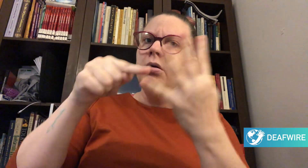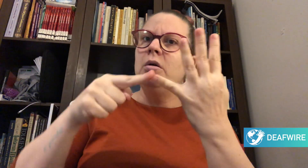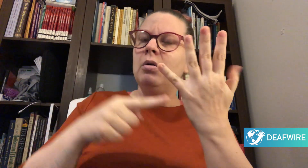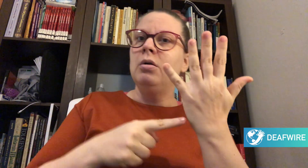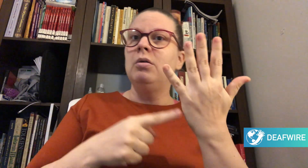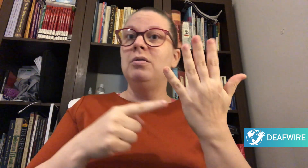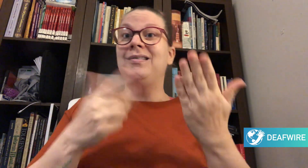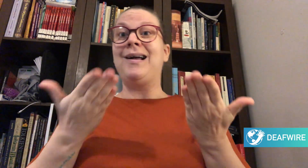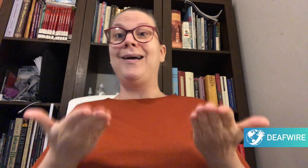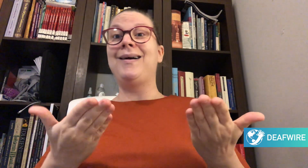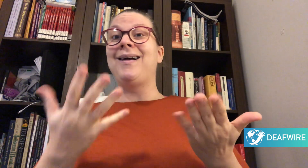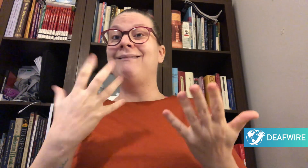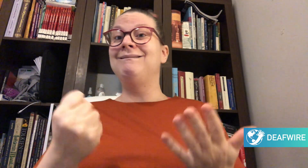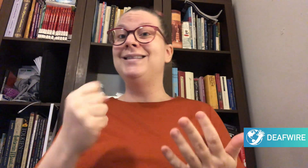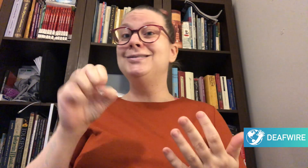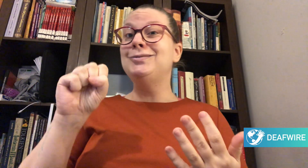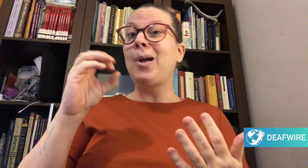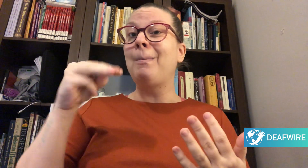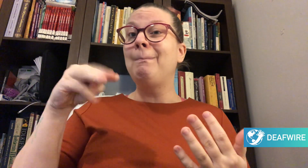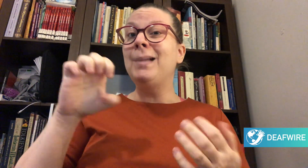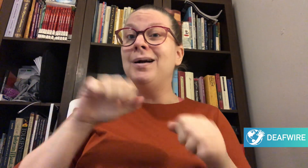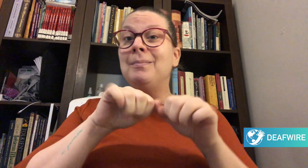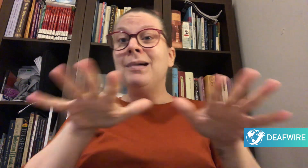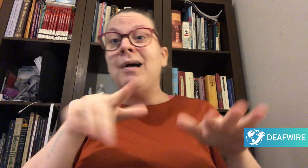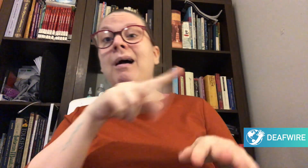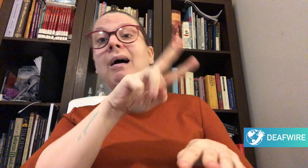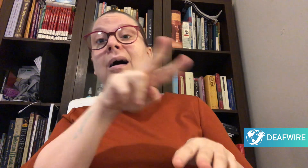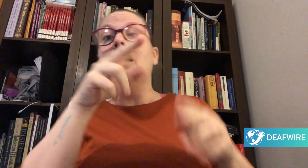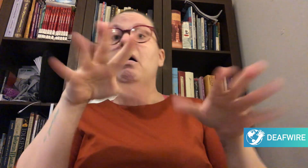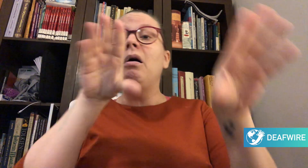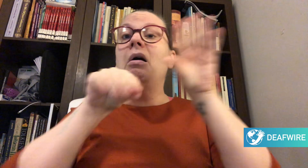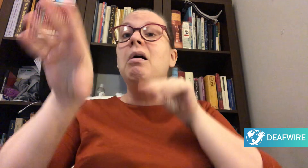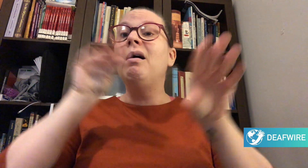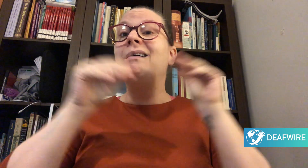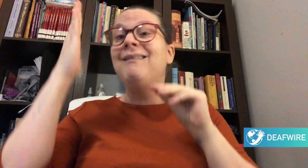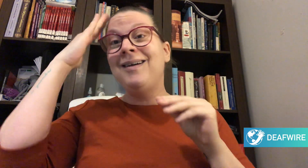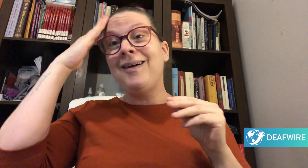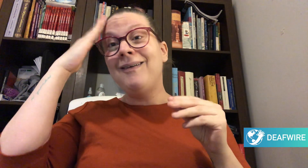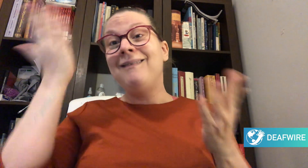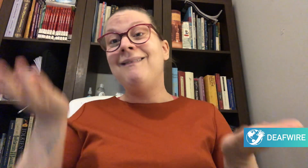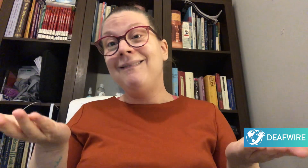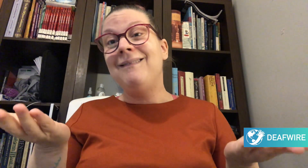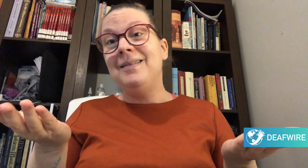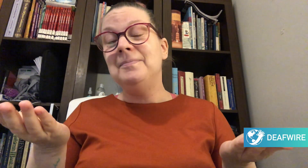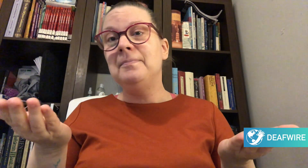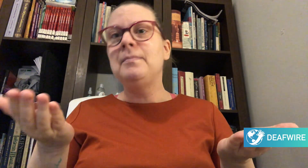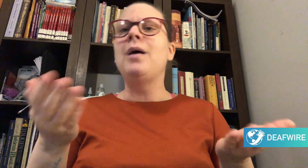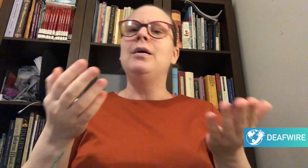People still gather at the Deaf club today. Some events